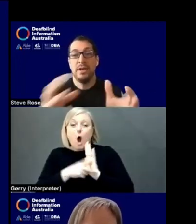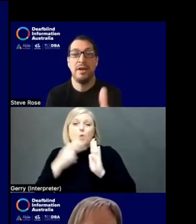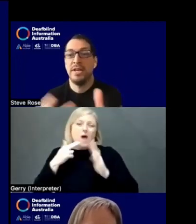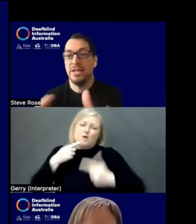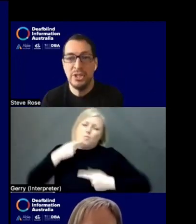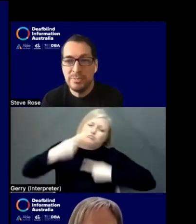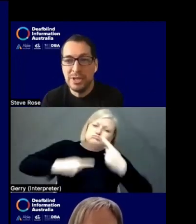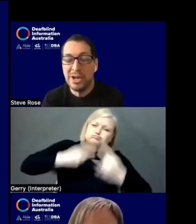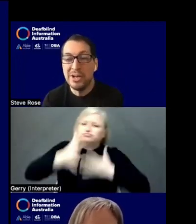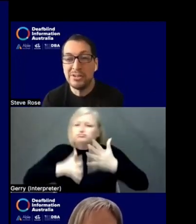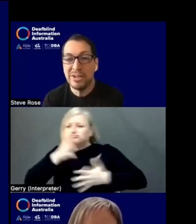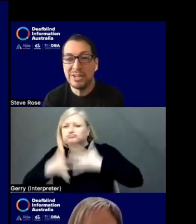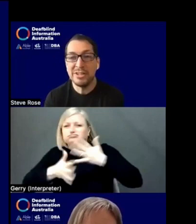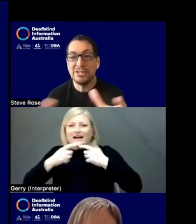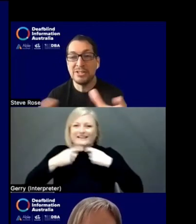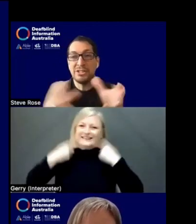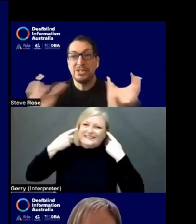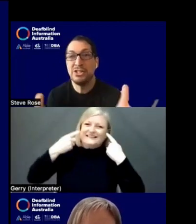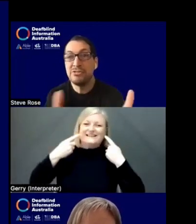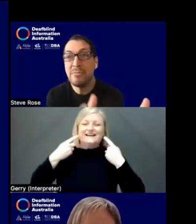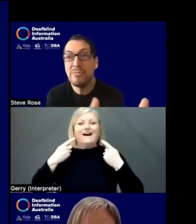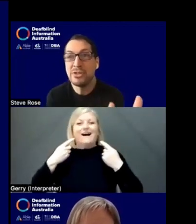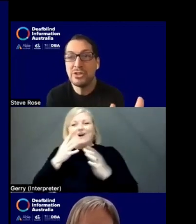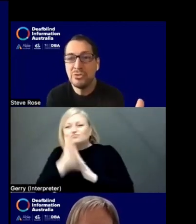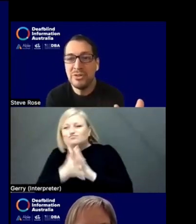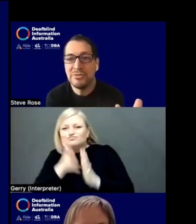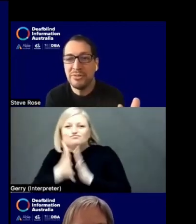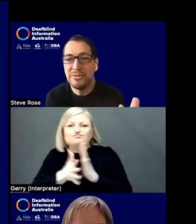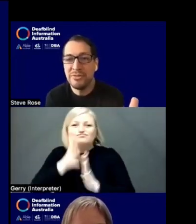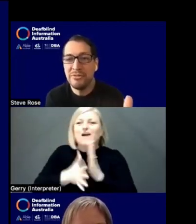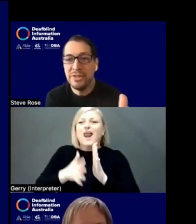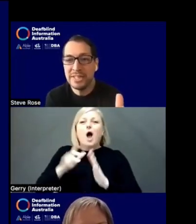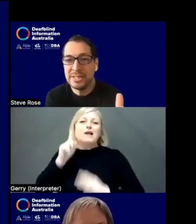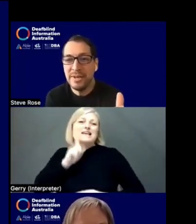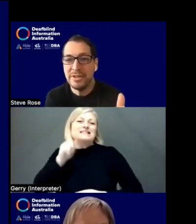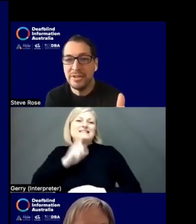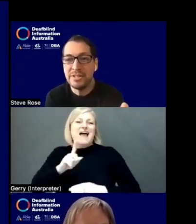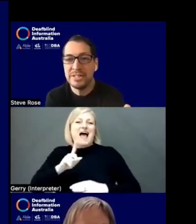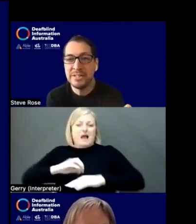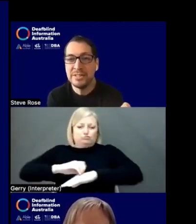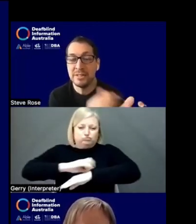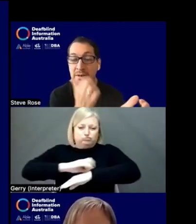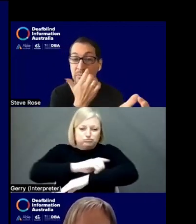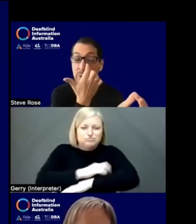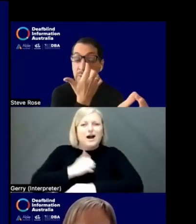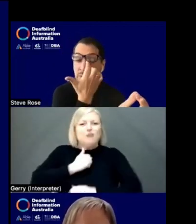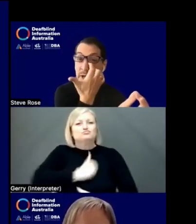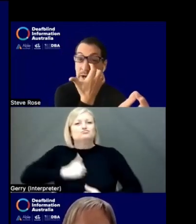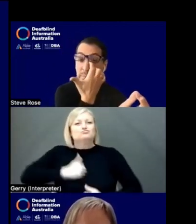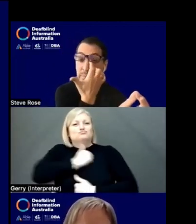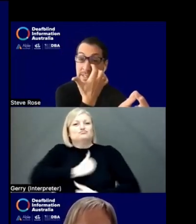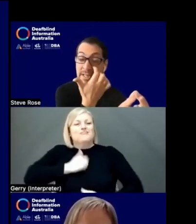she is being heard and recognised or she's remembering the joy of the experience? We won't know but